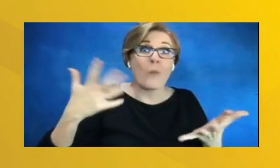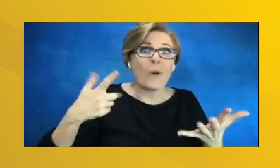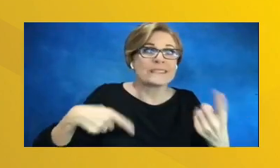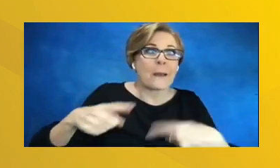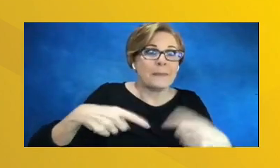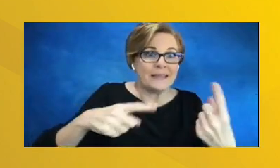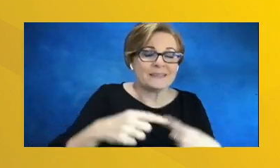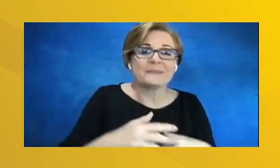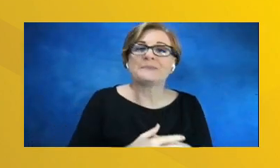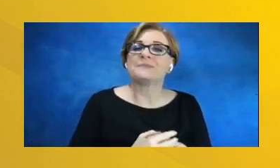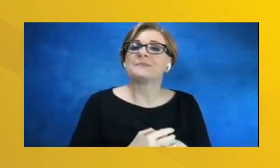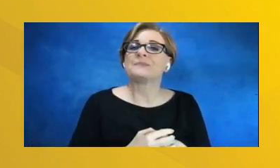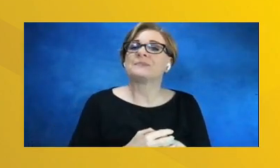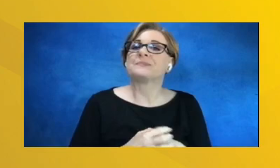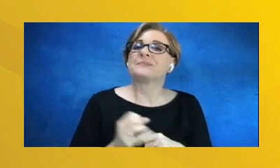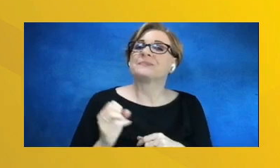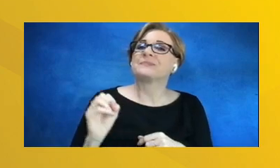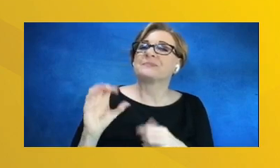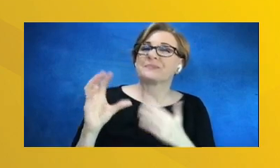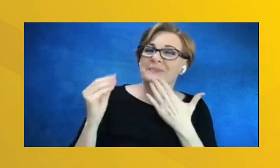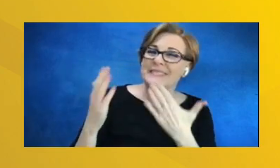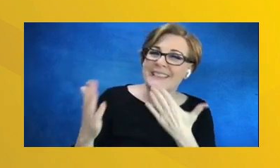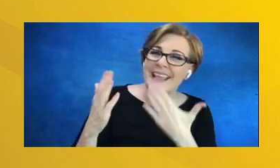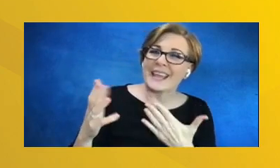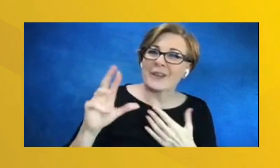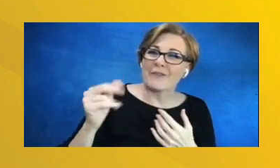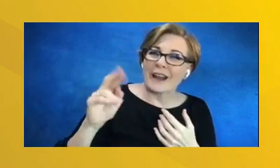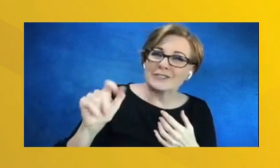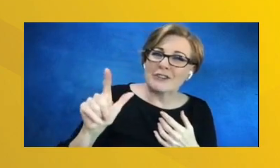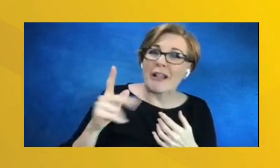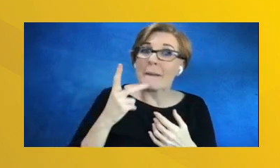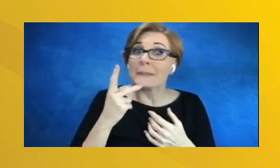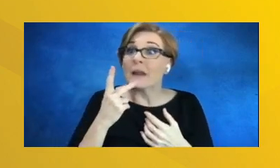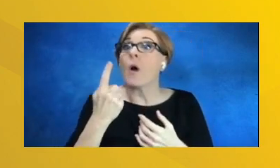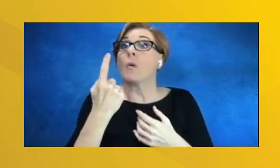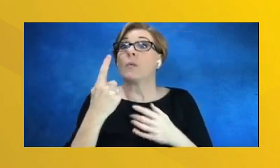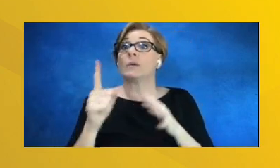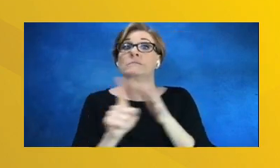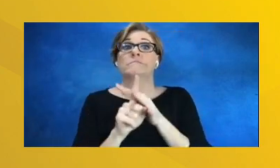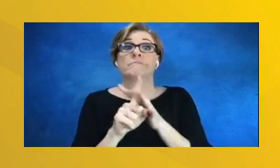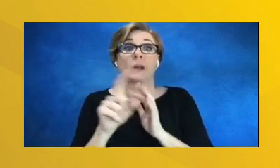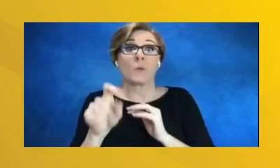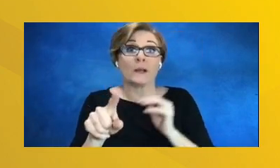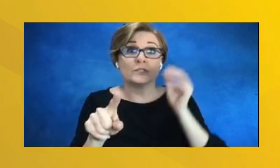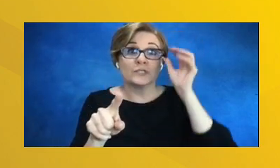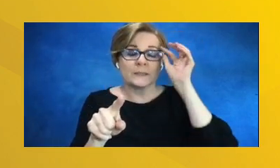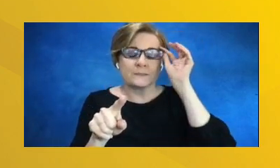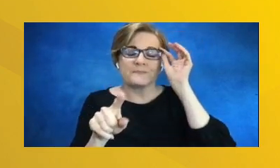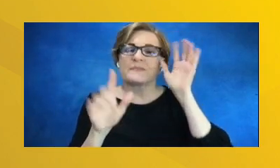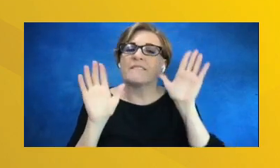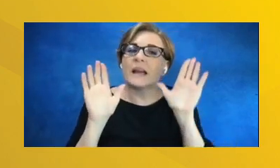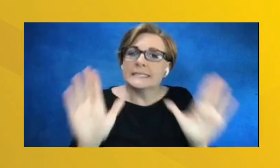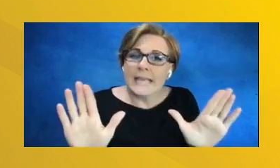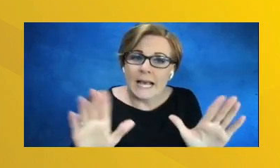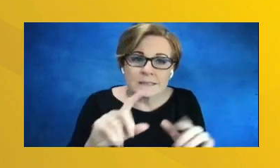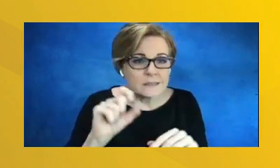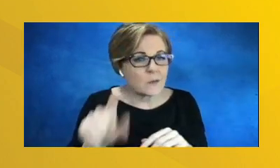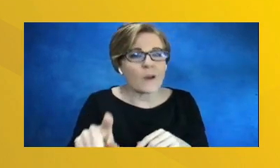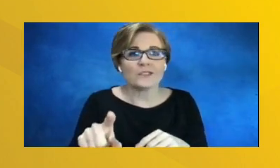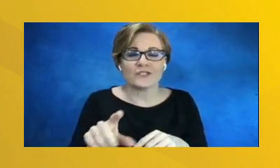Thank you, Rachel and Pinky. And we just got a question that's a fantastic question and one that we're actually so excited to answer.